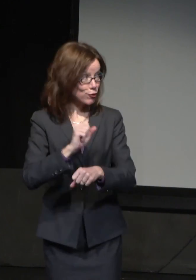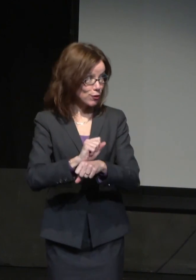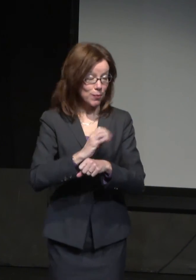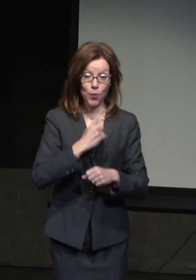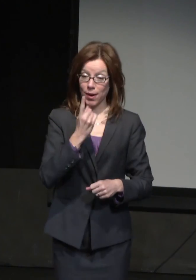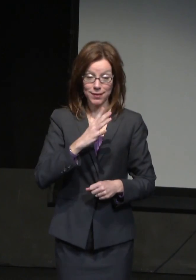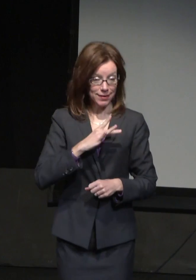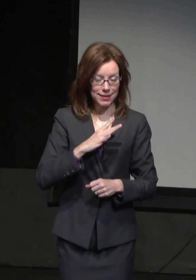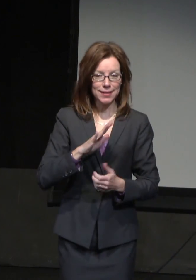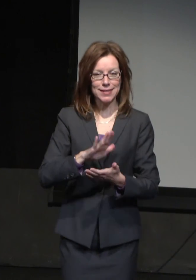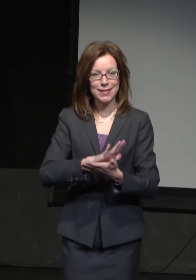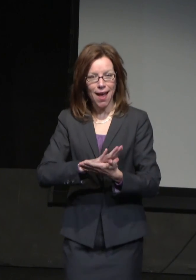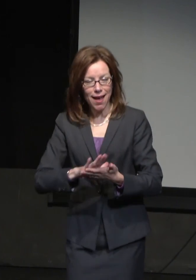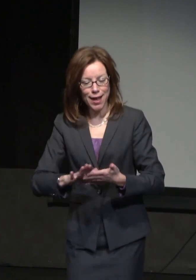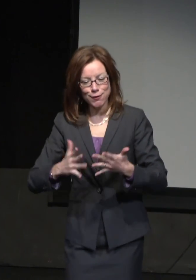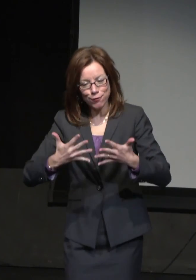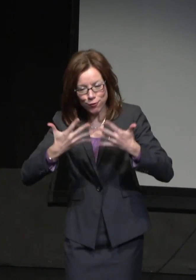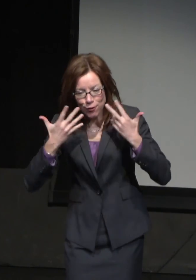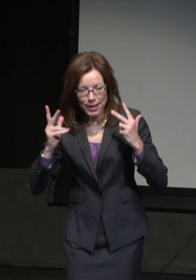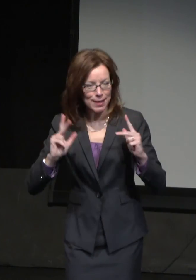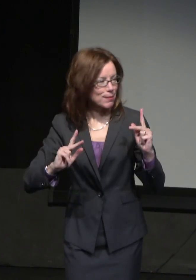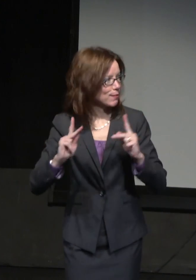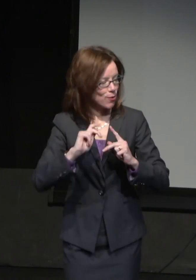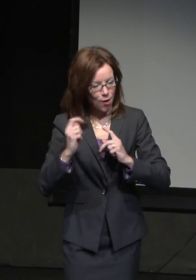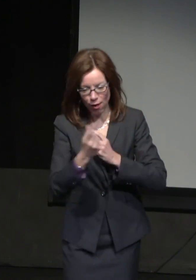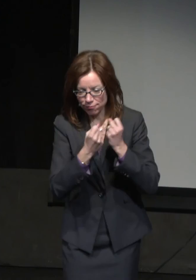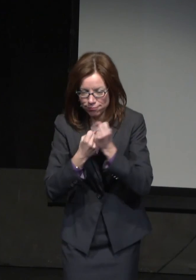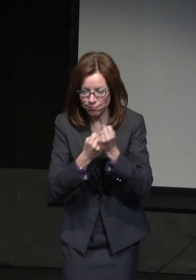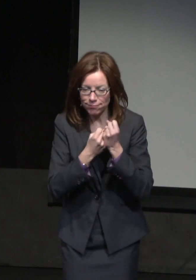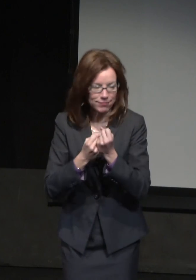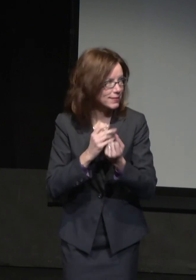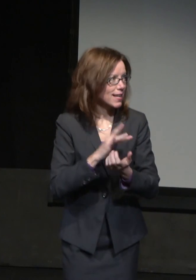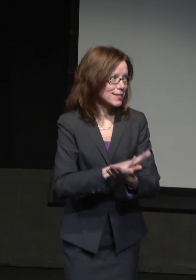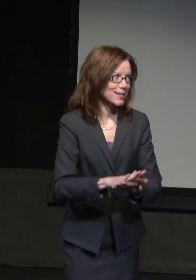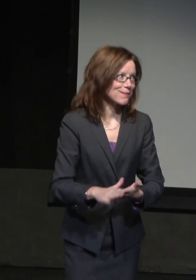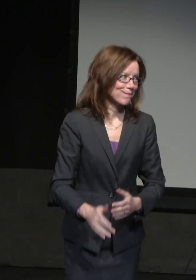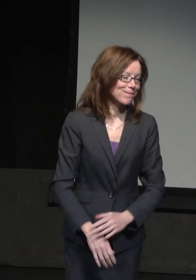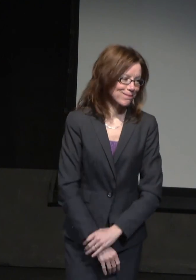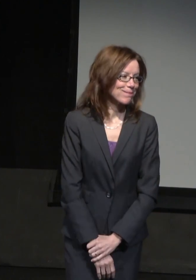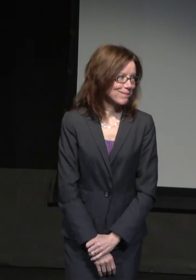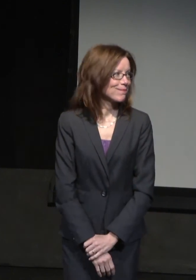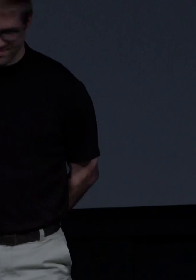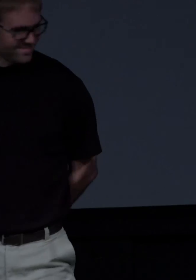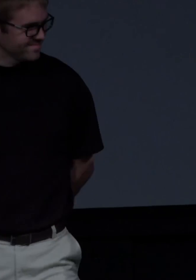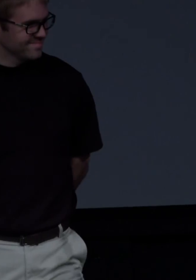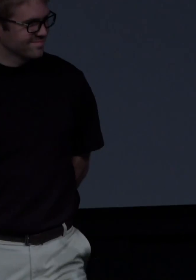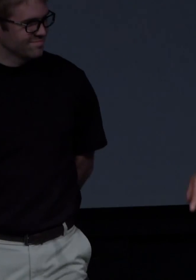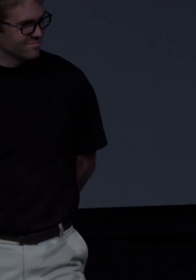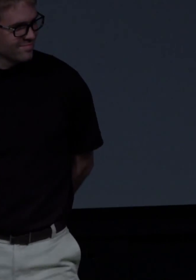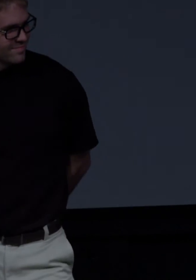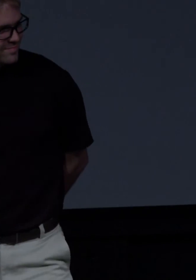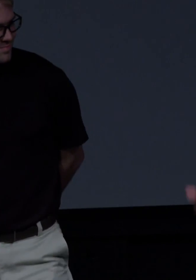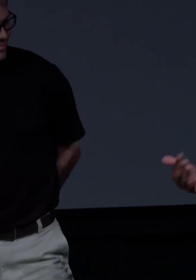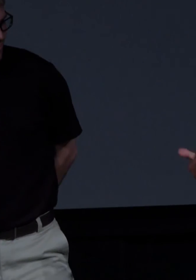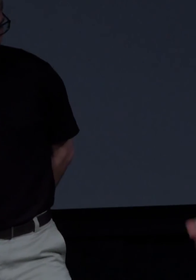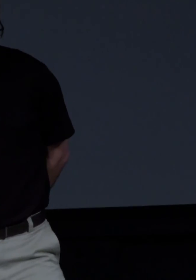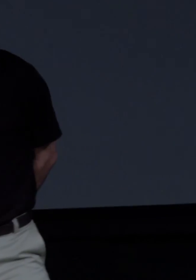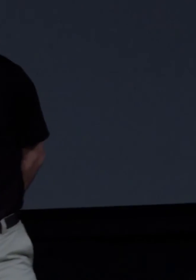warm environment with everybody supporting each other. Thank you very much